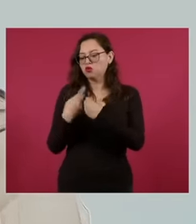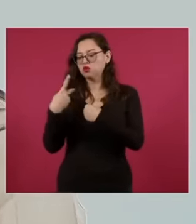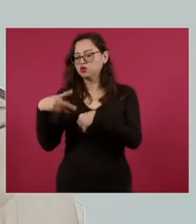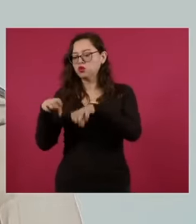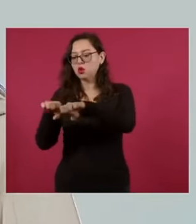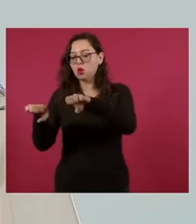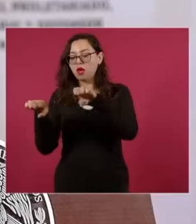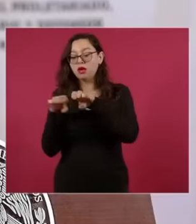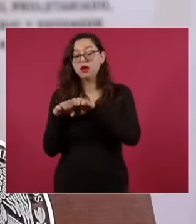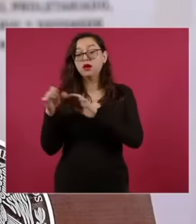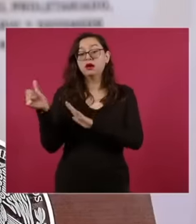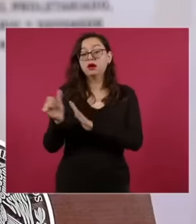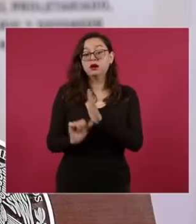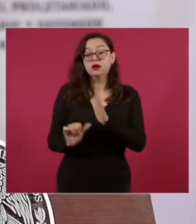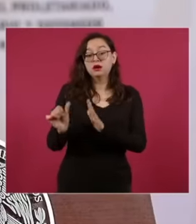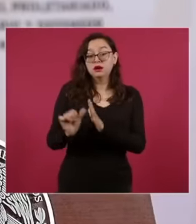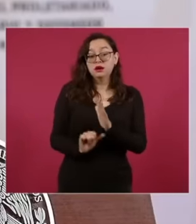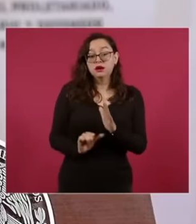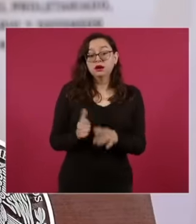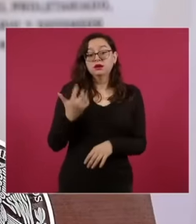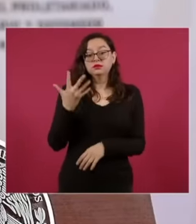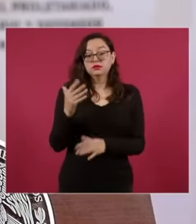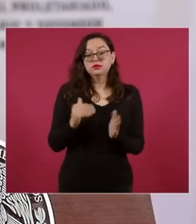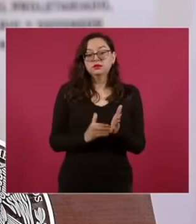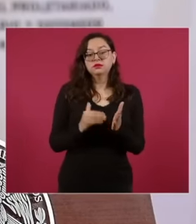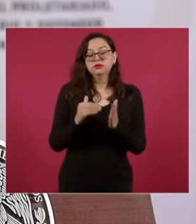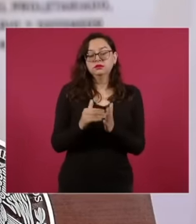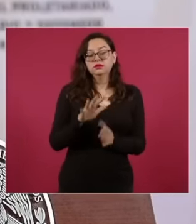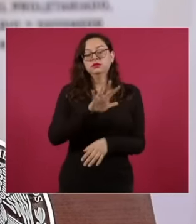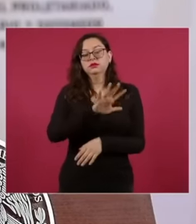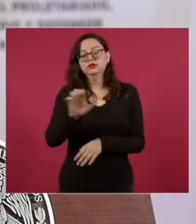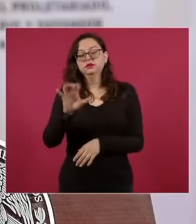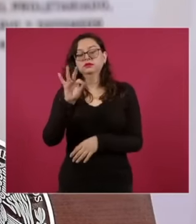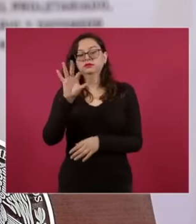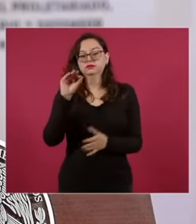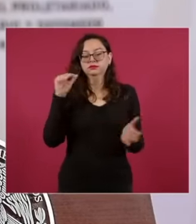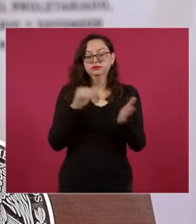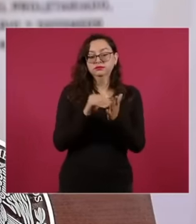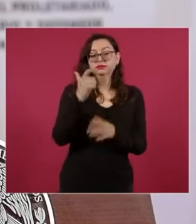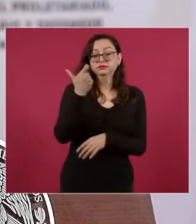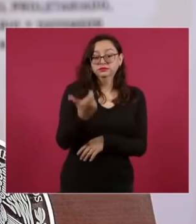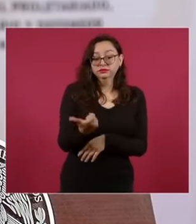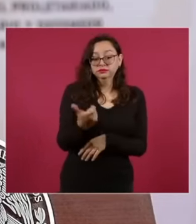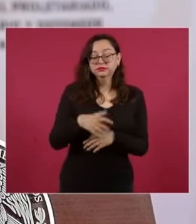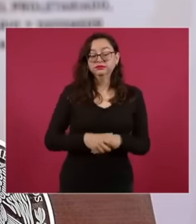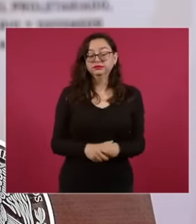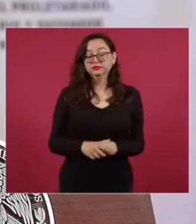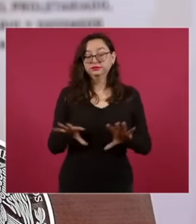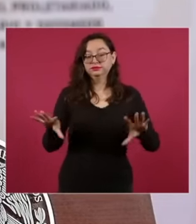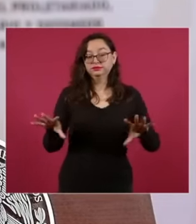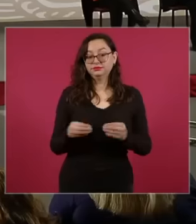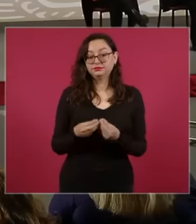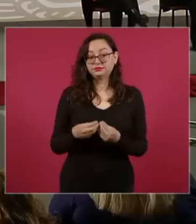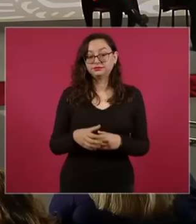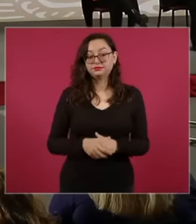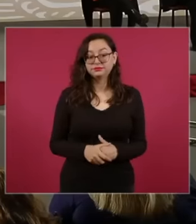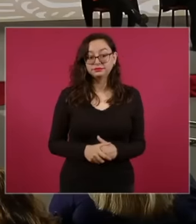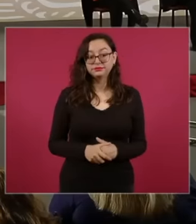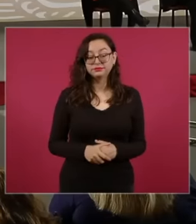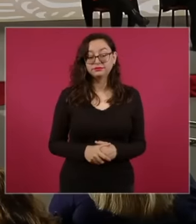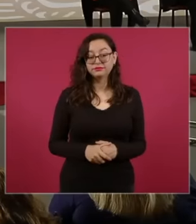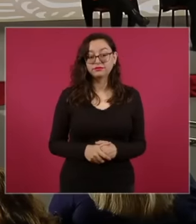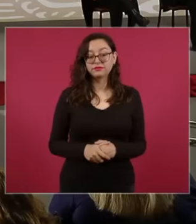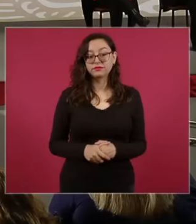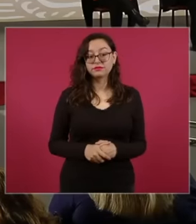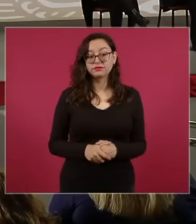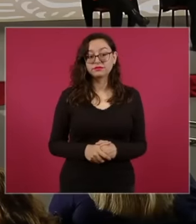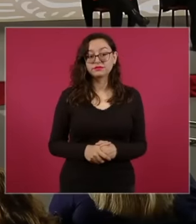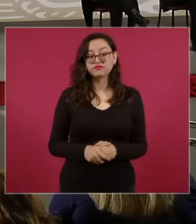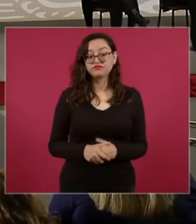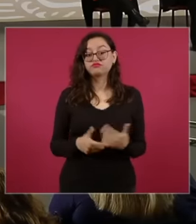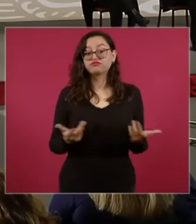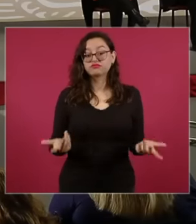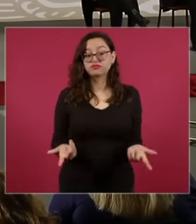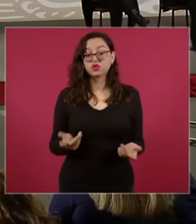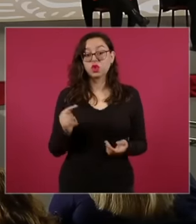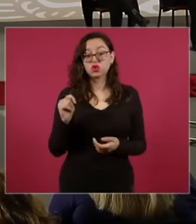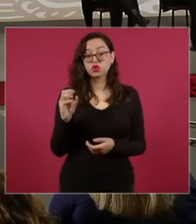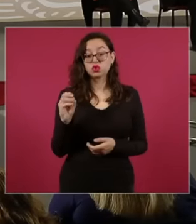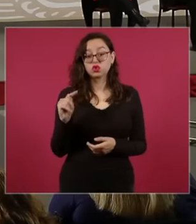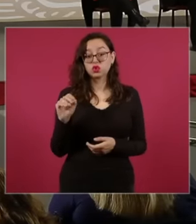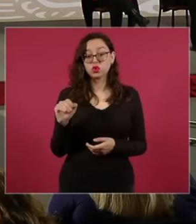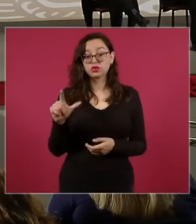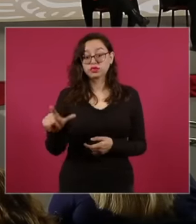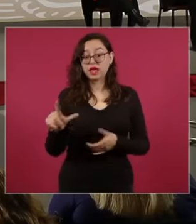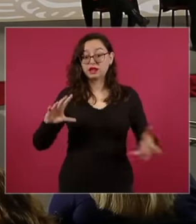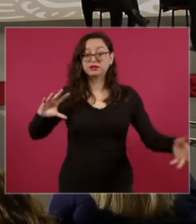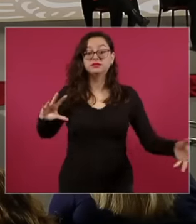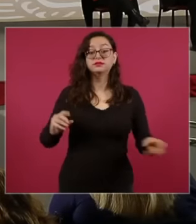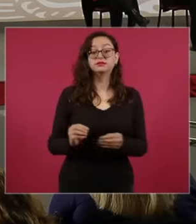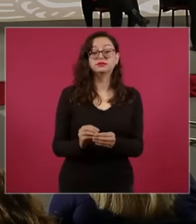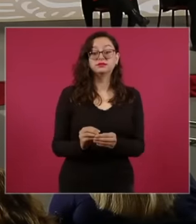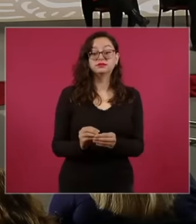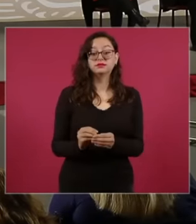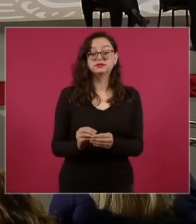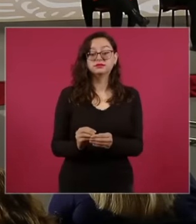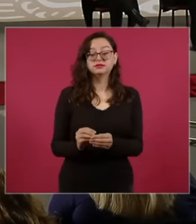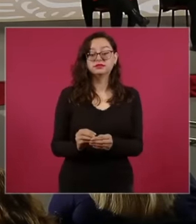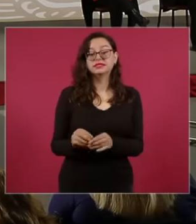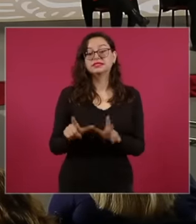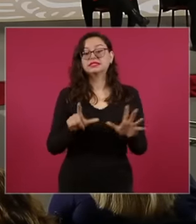more than 5.5 40,000 pesos There is the total eh Can you tell me the total Eh well 792,000